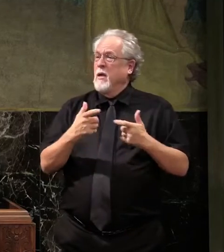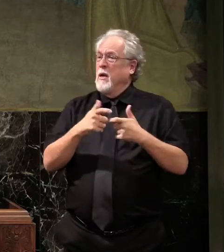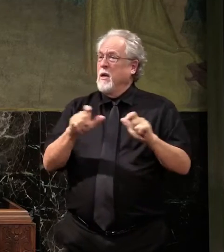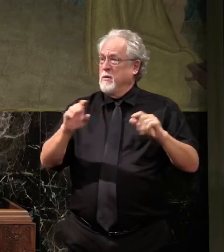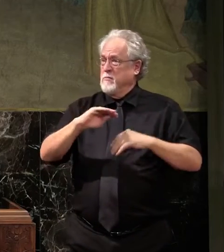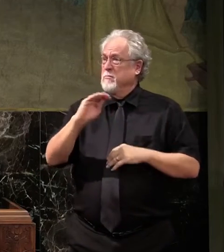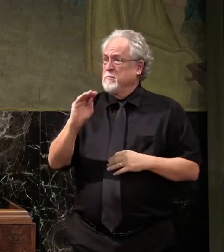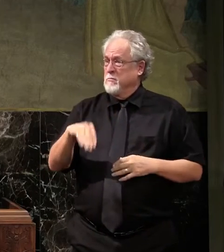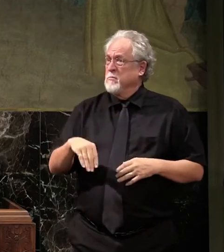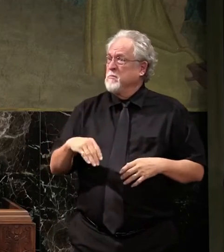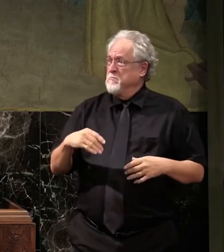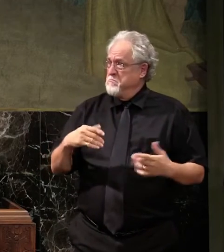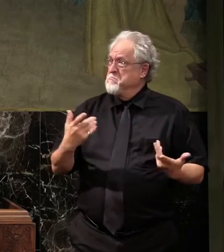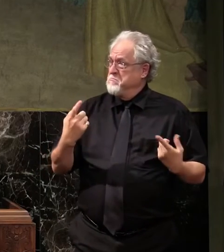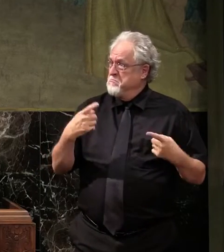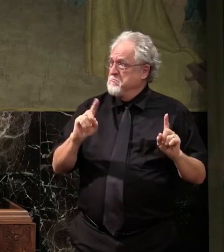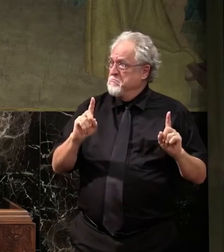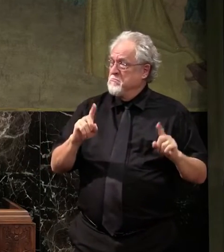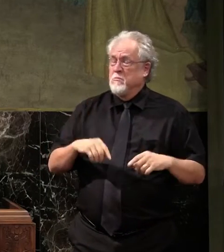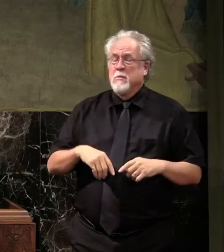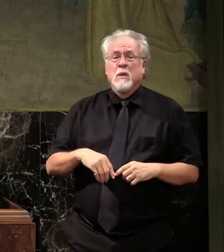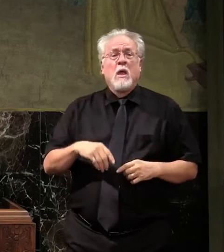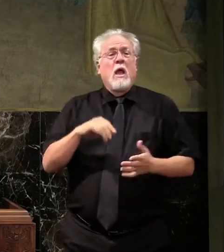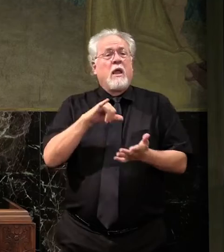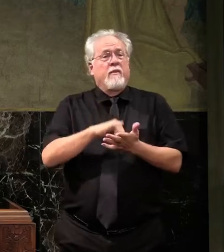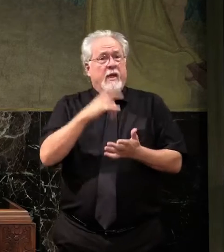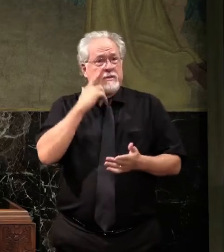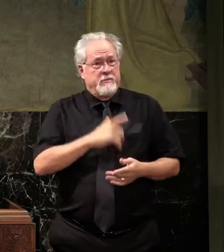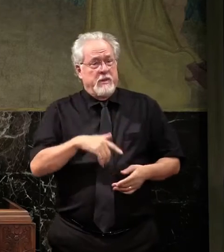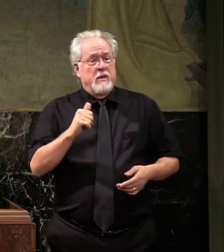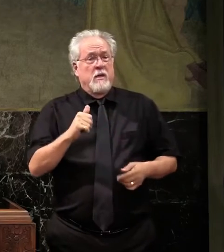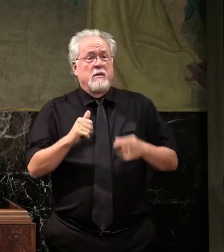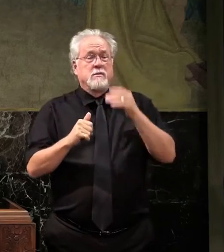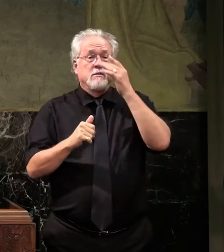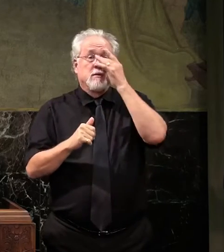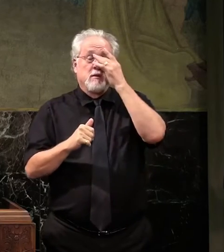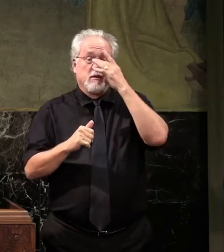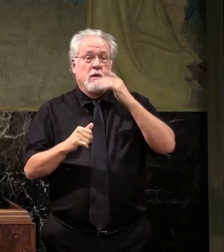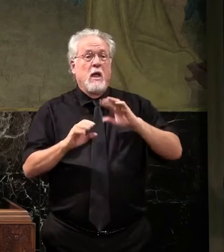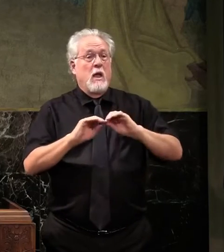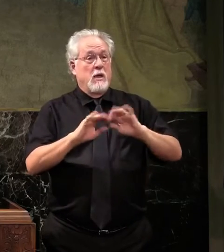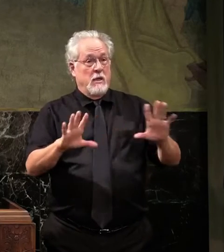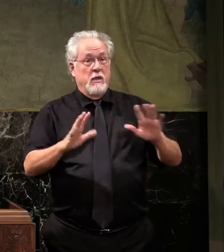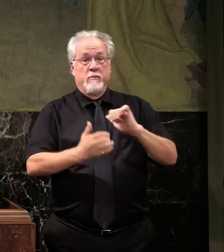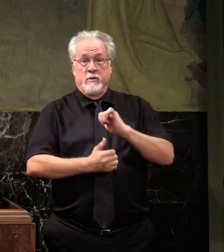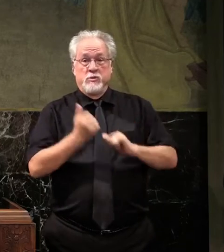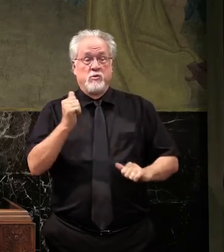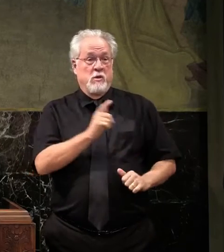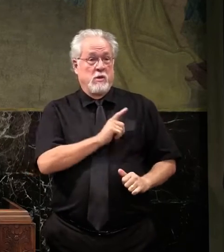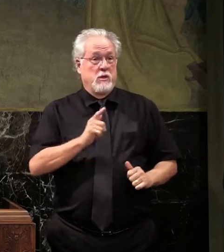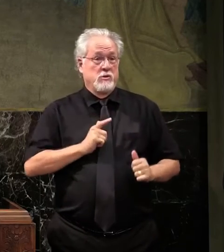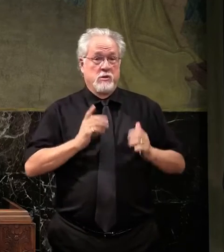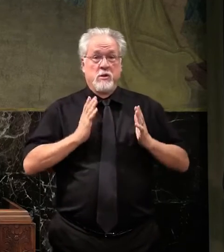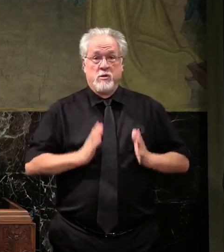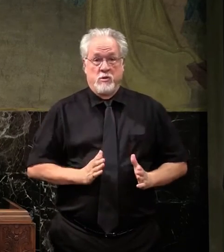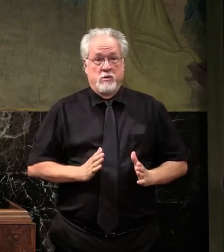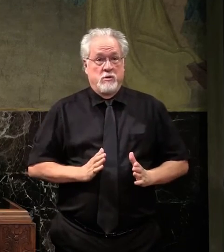successful and that's because a clear majority of the legislators work with us